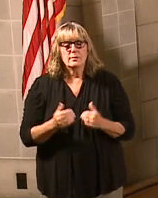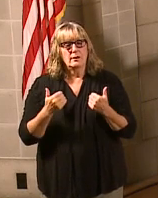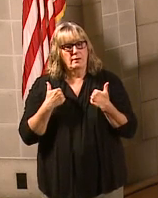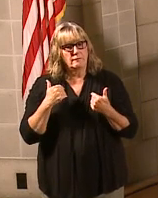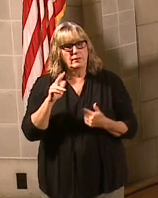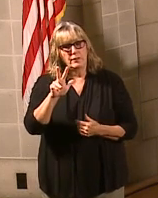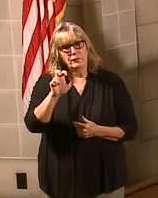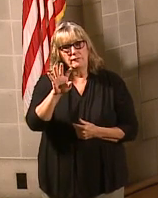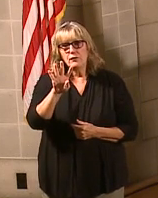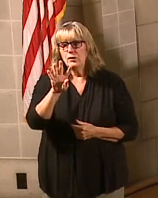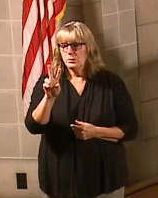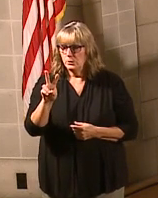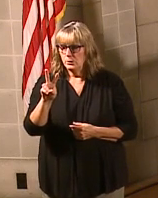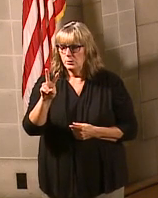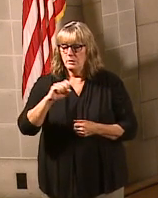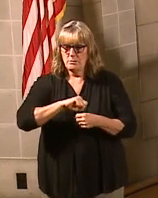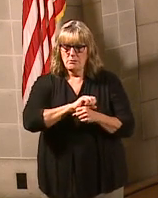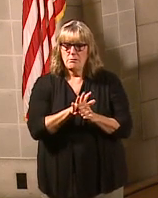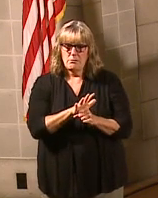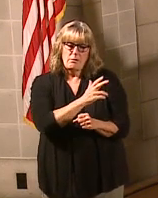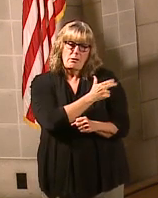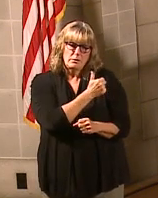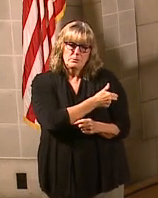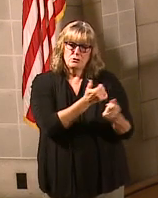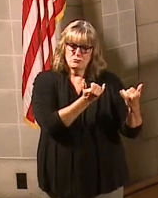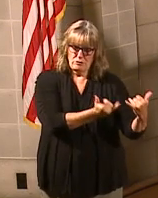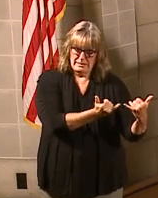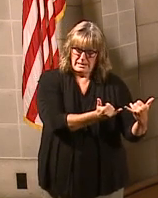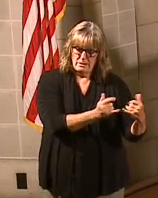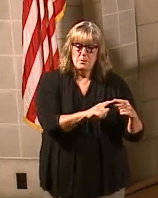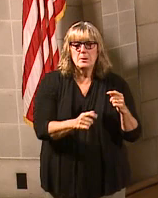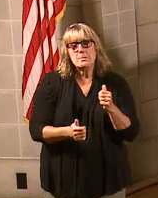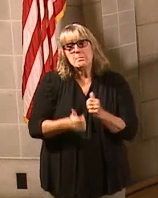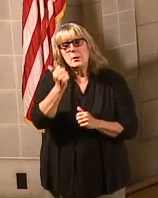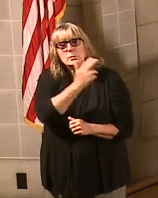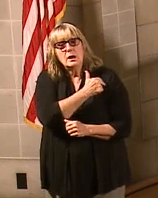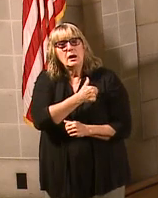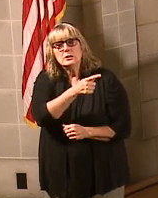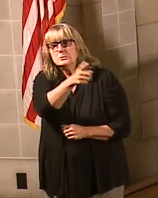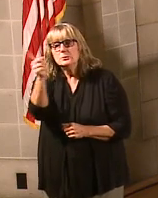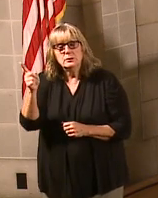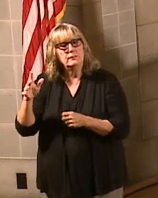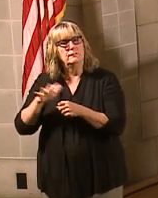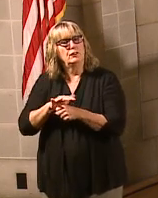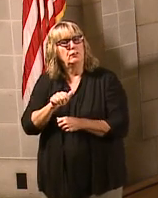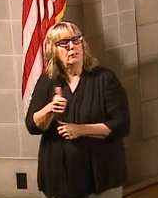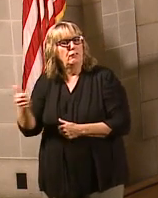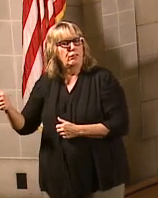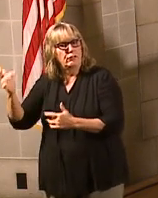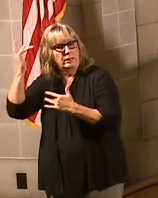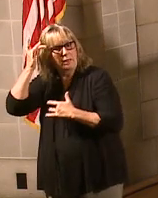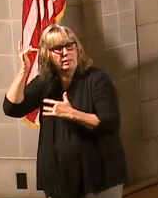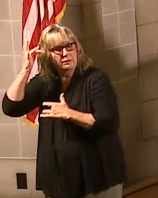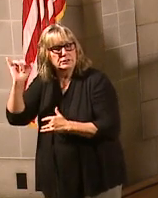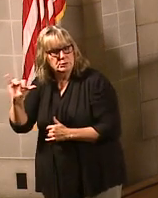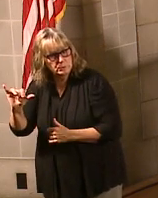BECAUSE THEY HAVE NOWHERE TO GO.